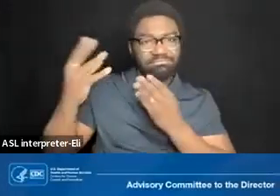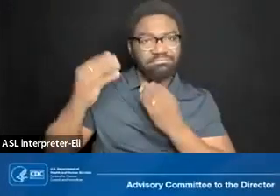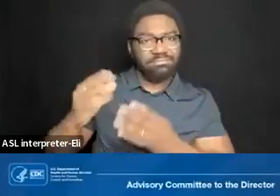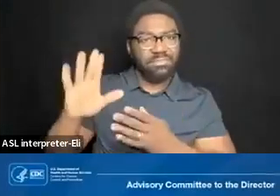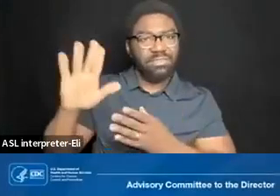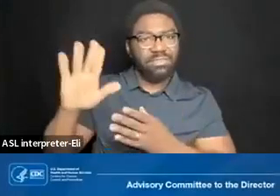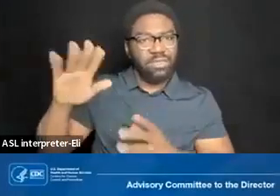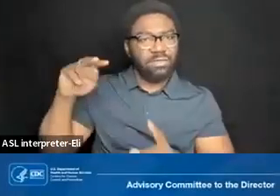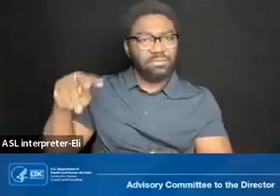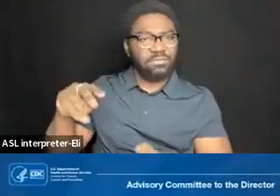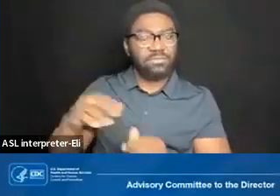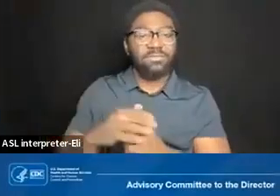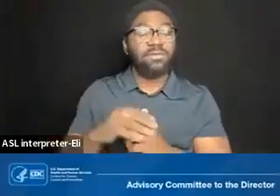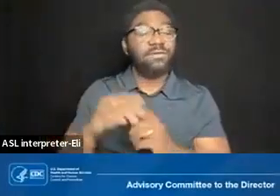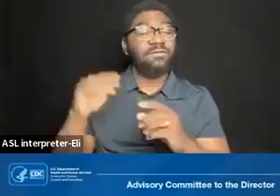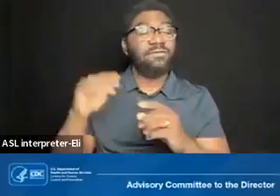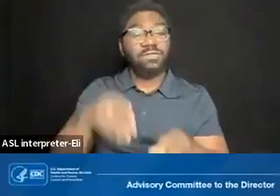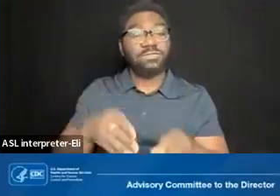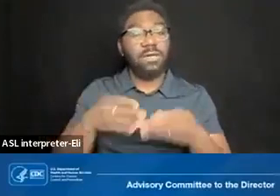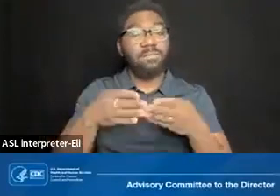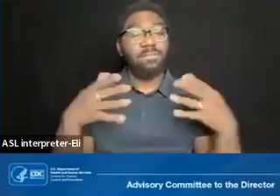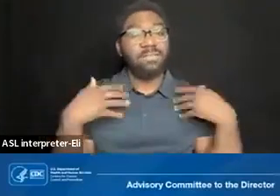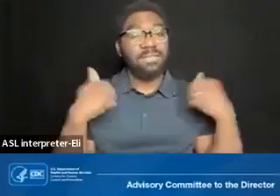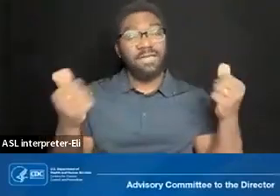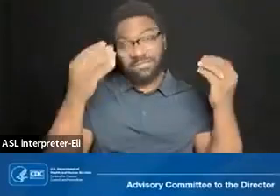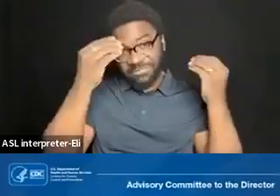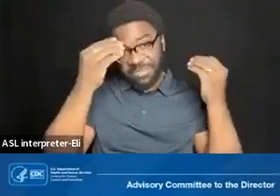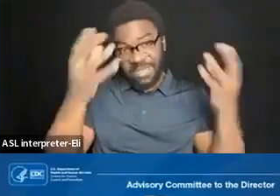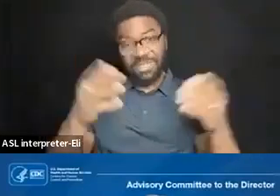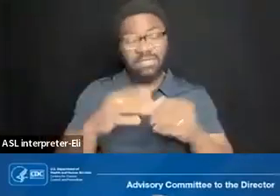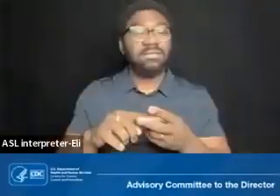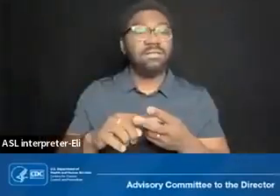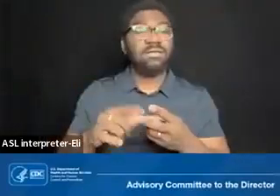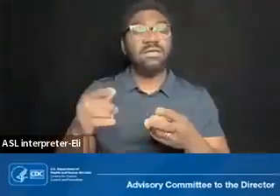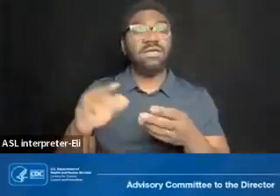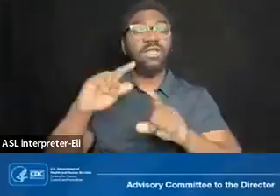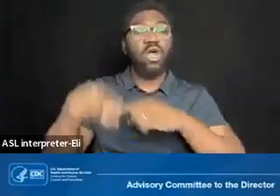global health, advancing equity, science, policy, laboratories, and more.